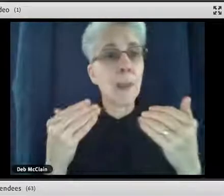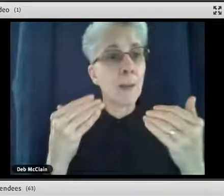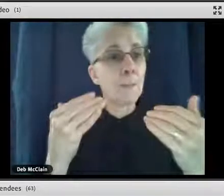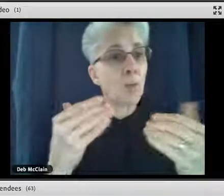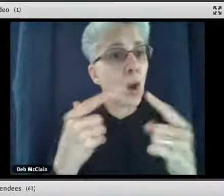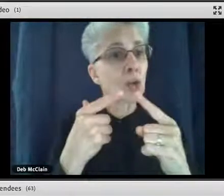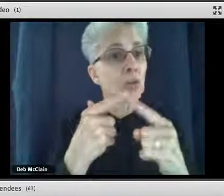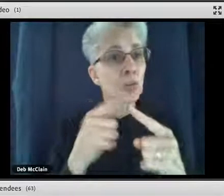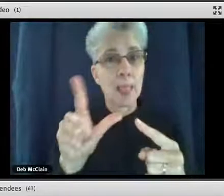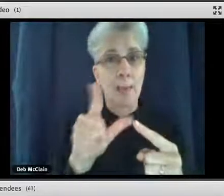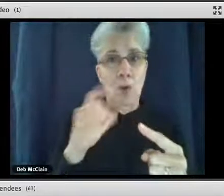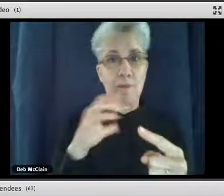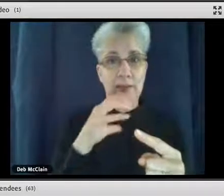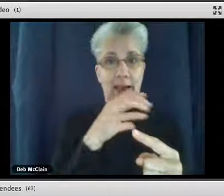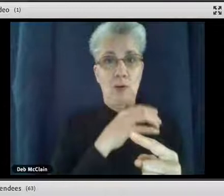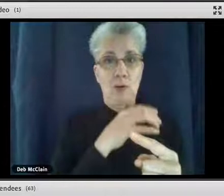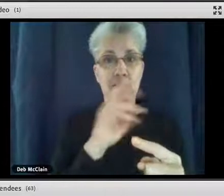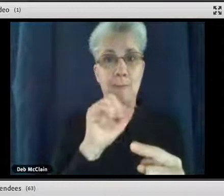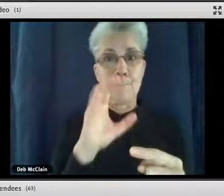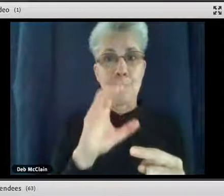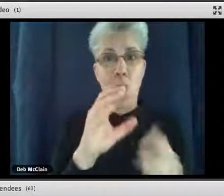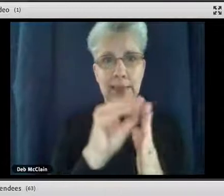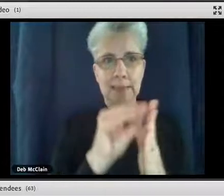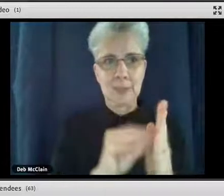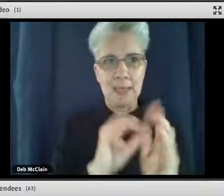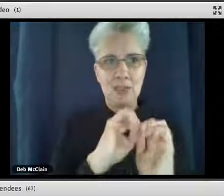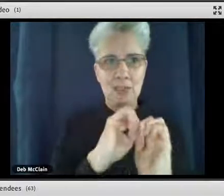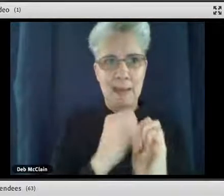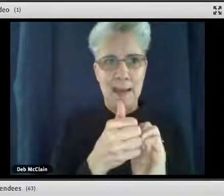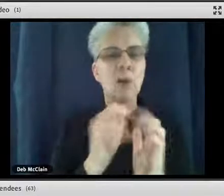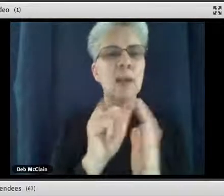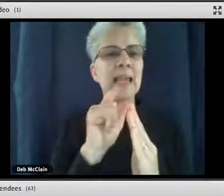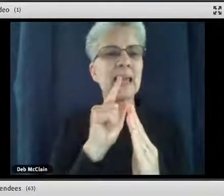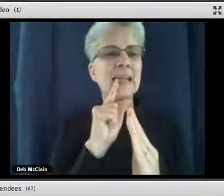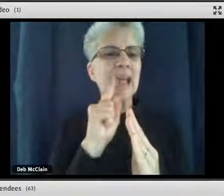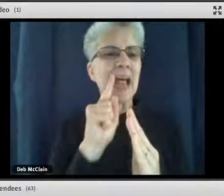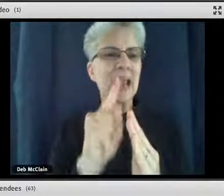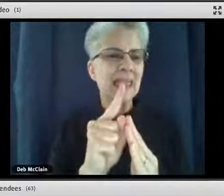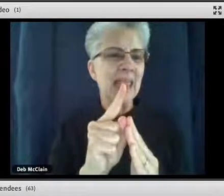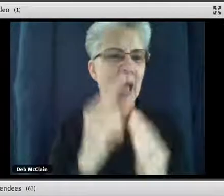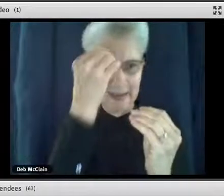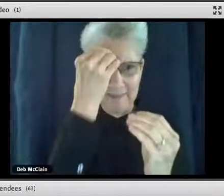to the Library of Congress MARC documentation. It's always just kind of like an info dump.